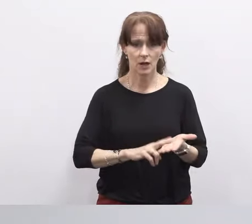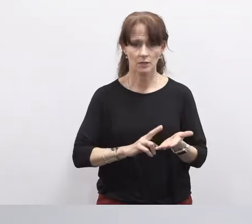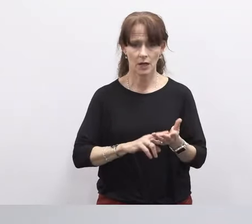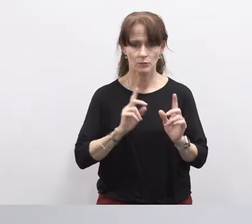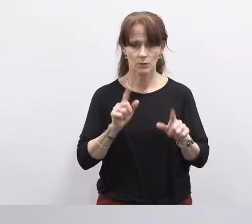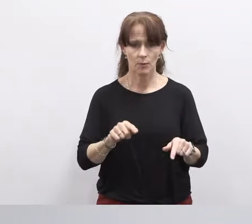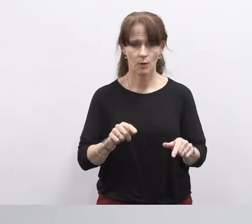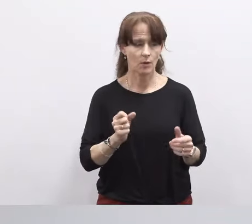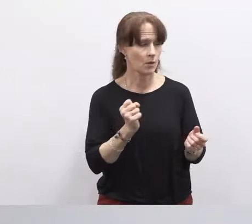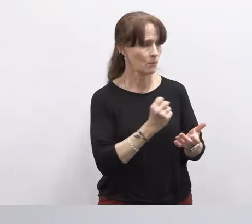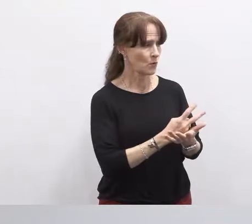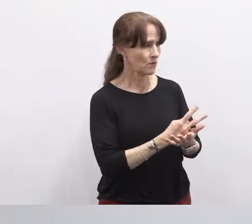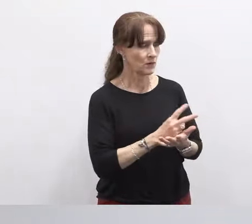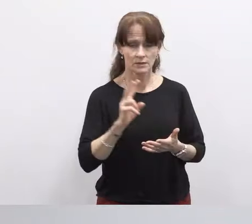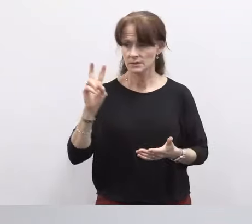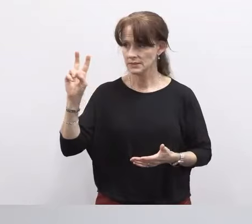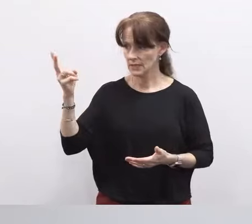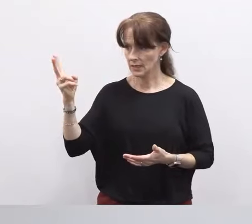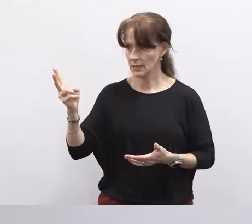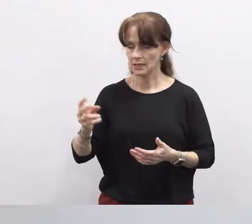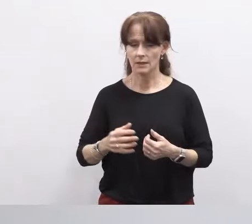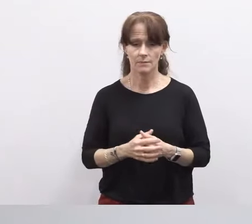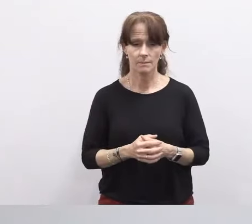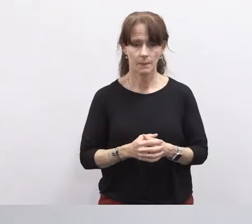Move approval. Second. Any discussion?